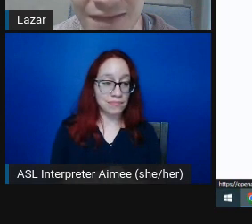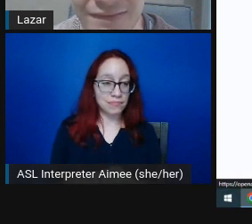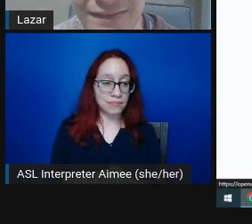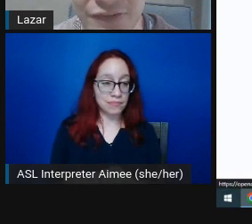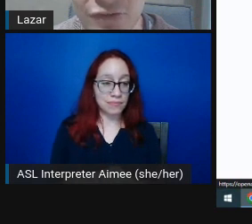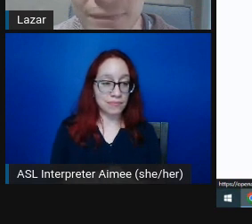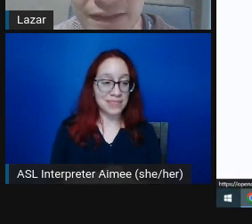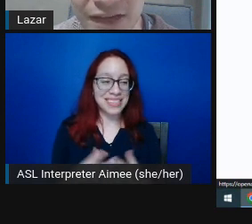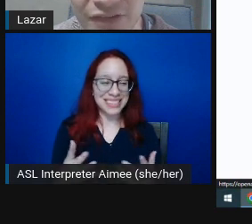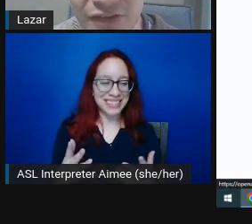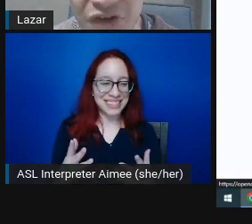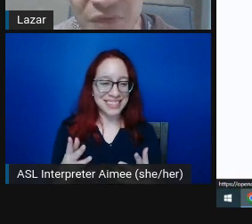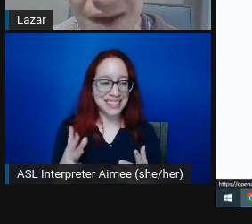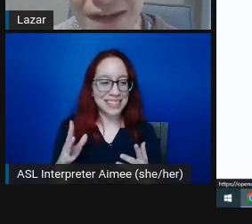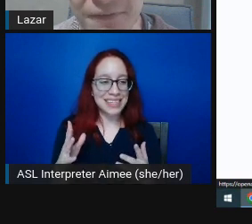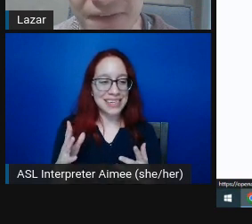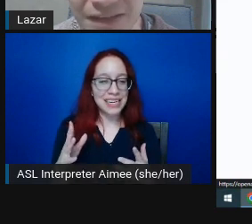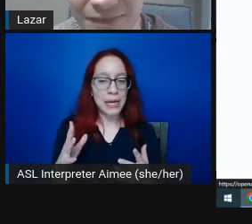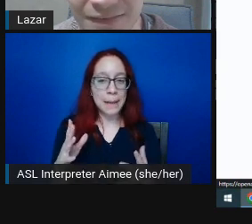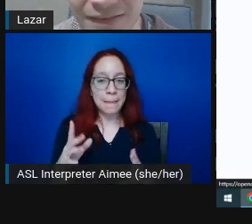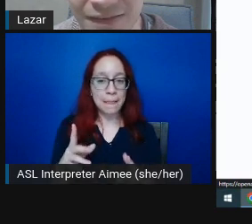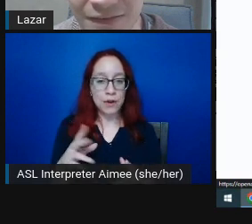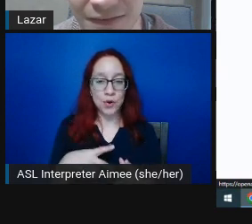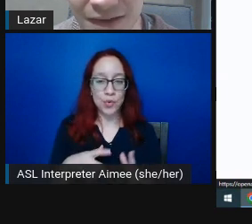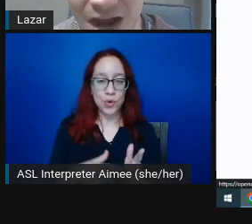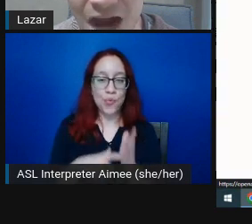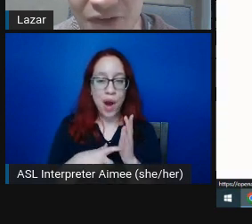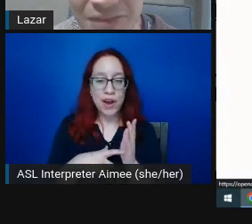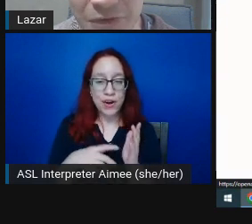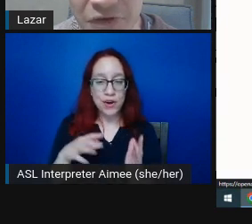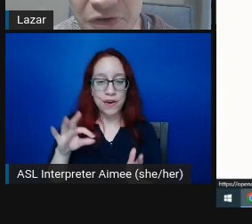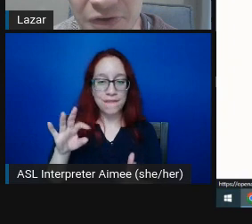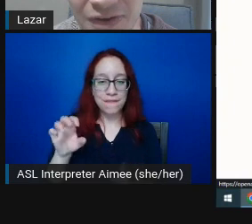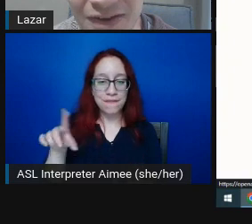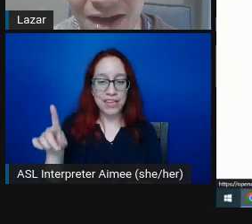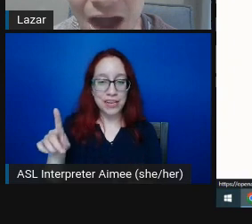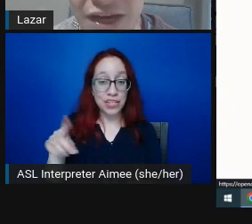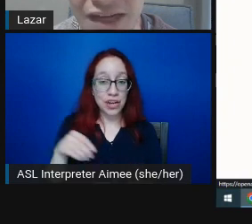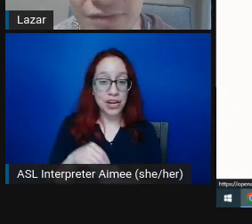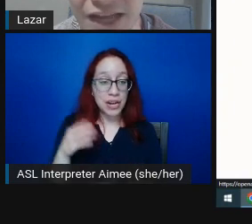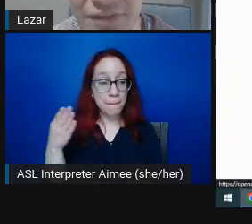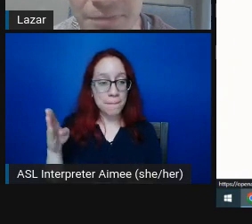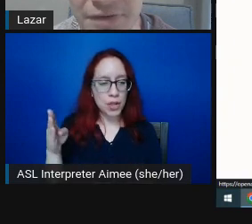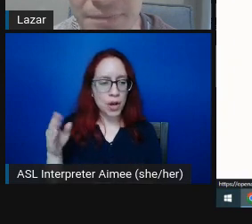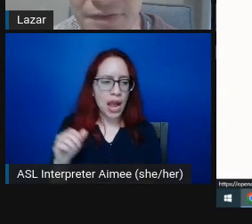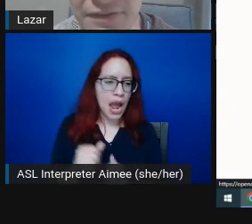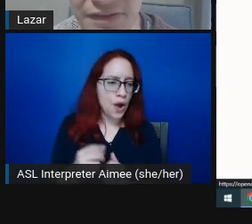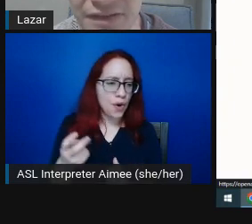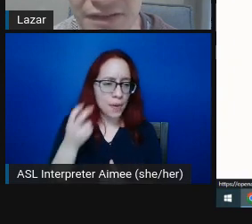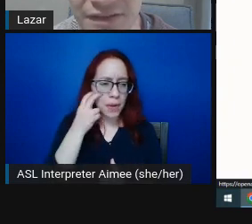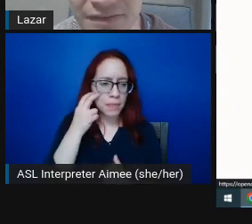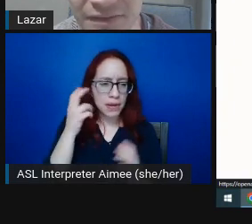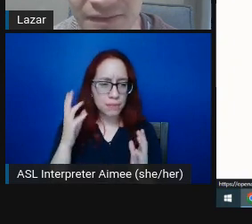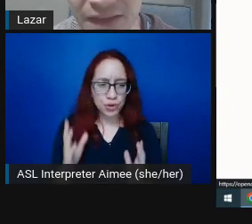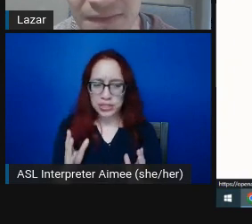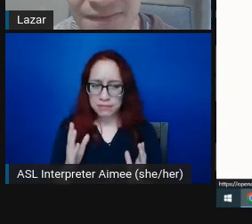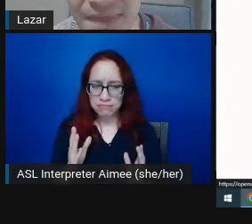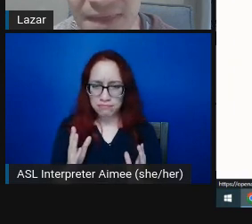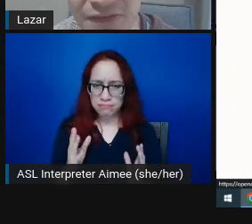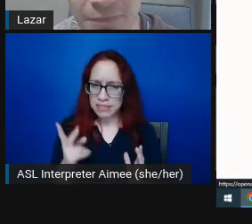Start your application, required fields are in blue. How can a blind person see that something is blue?